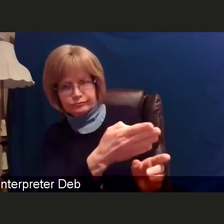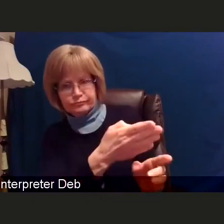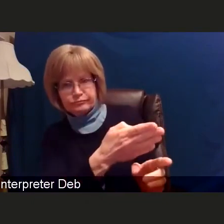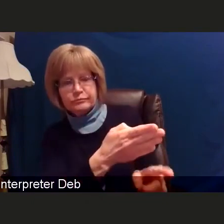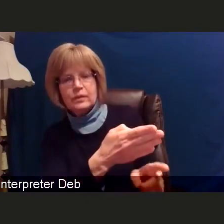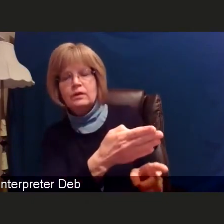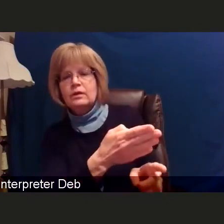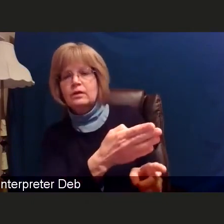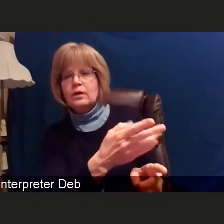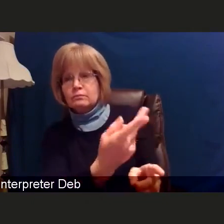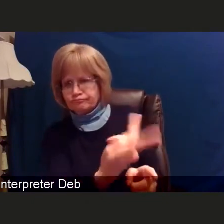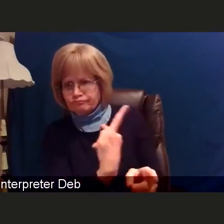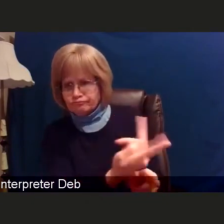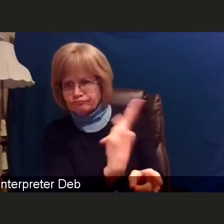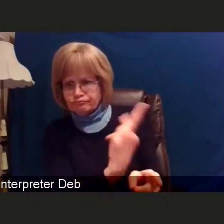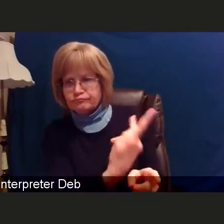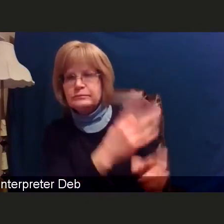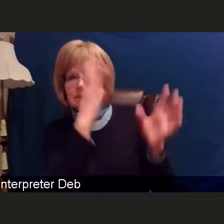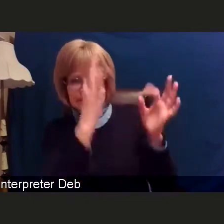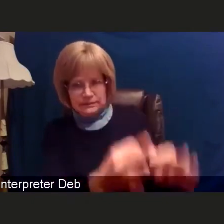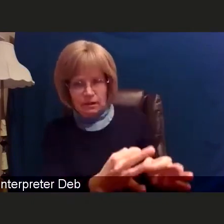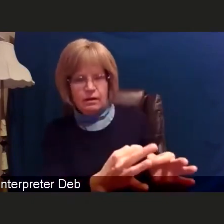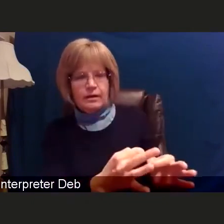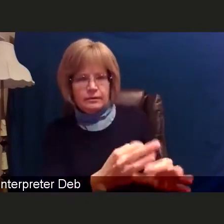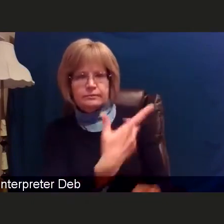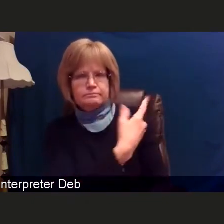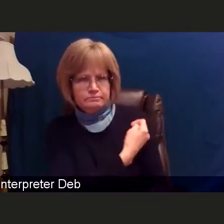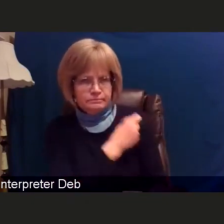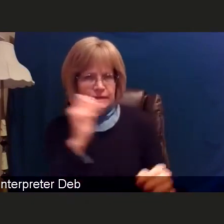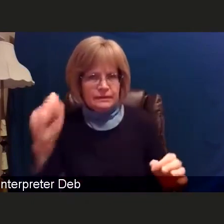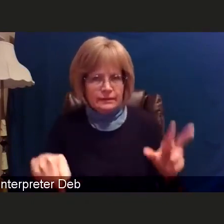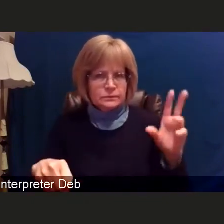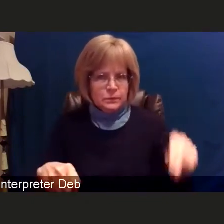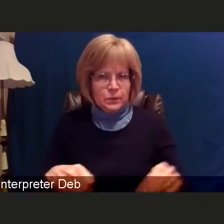that you can make the best decision for you. And that's really the important part is